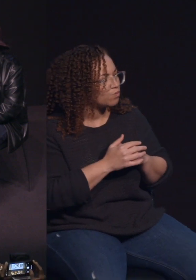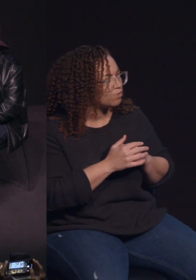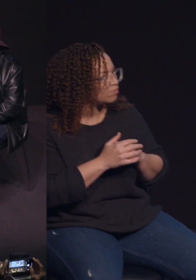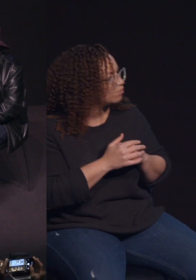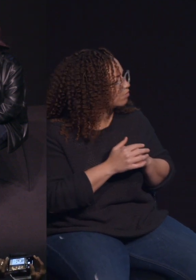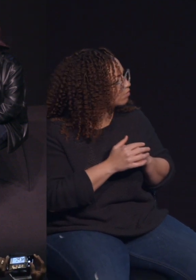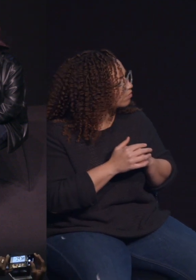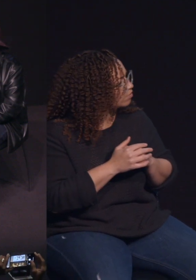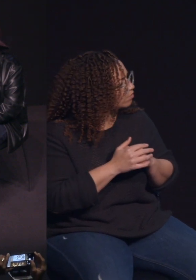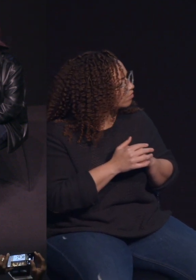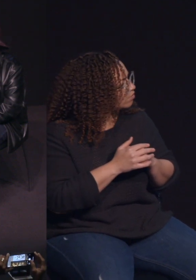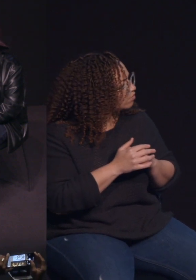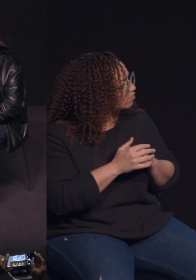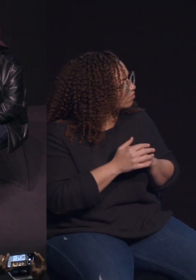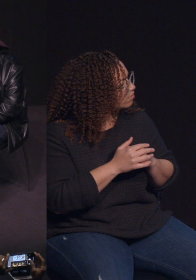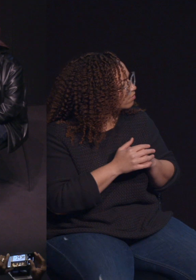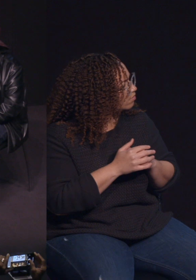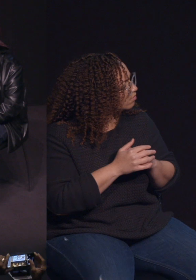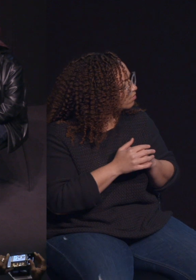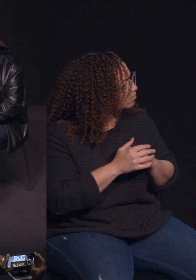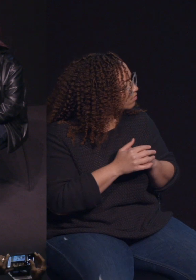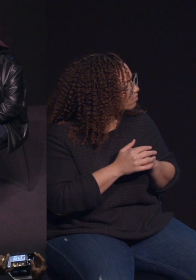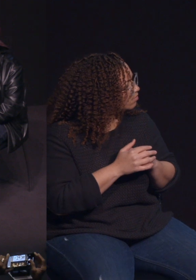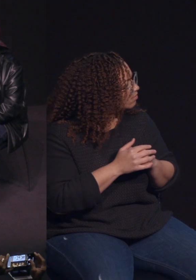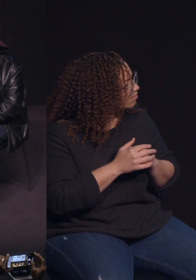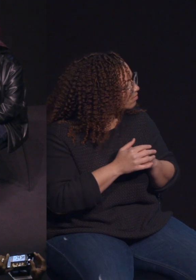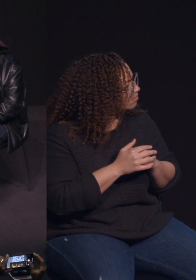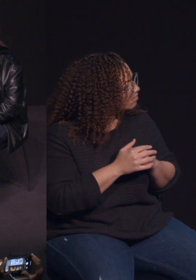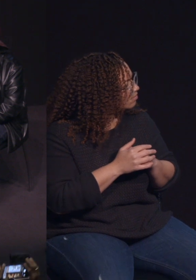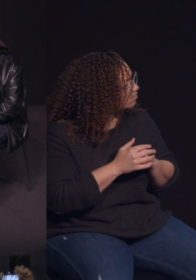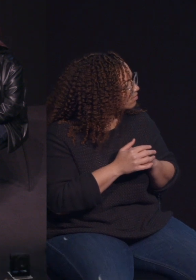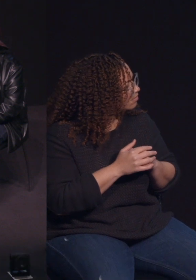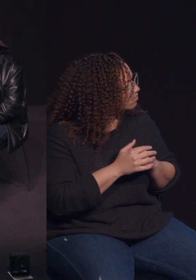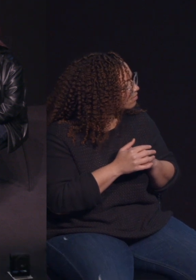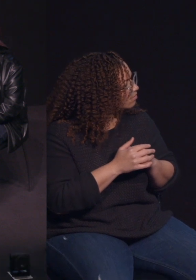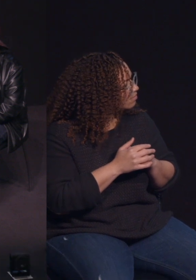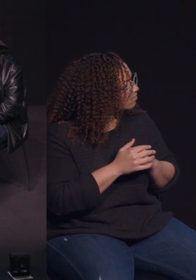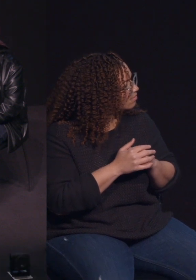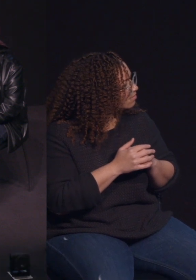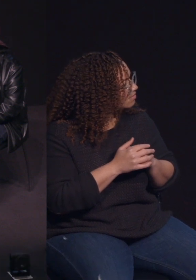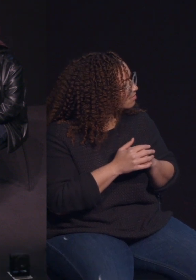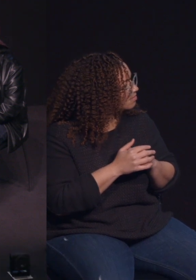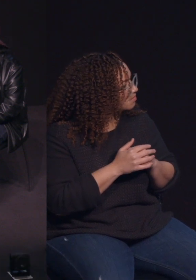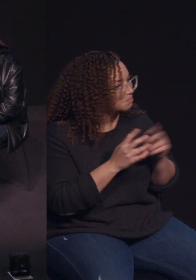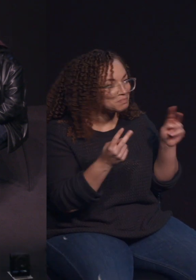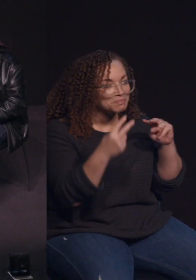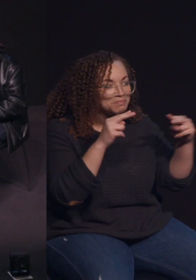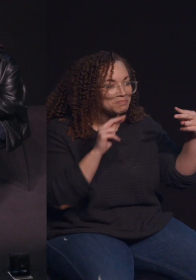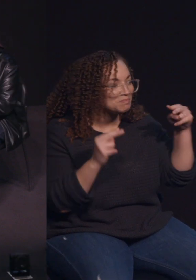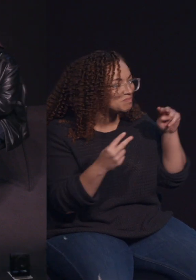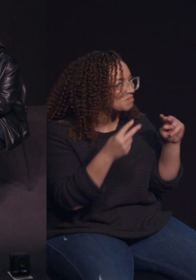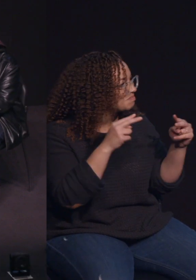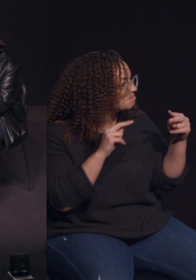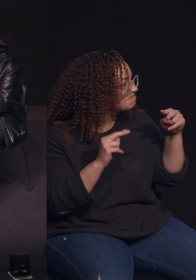as Earth stewards? Will: Yes.